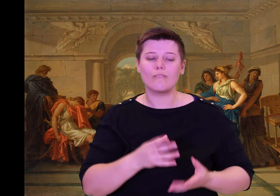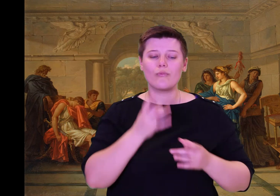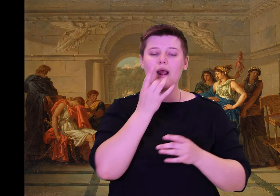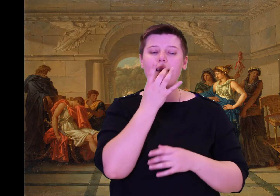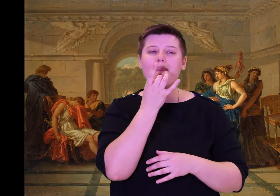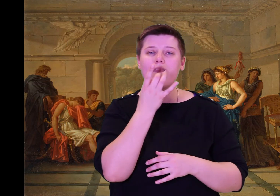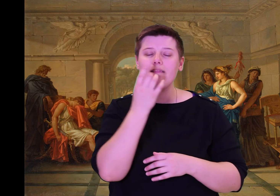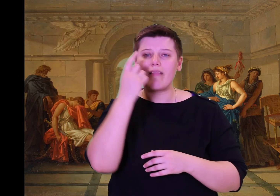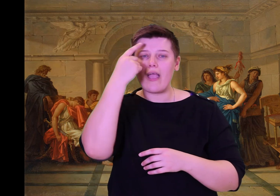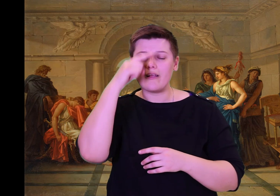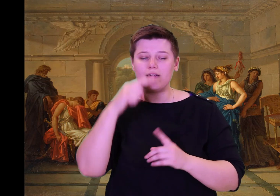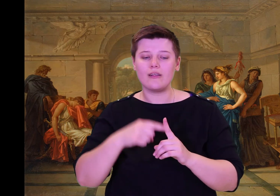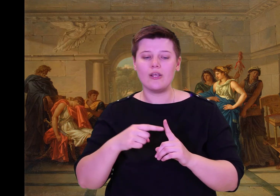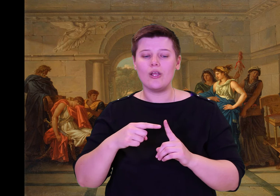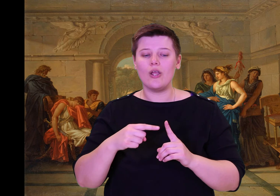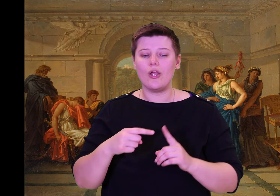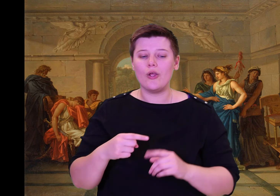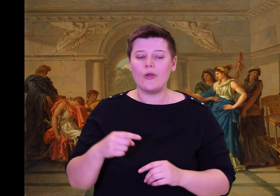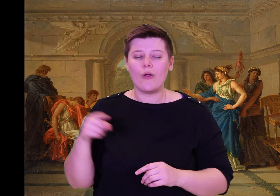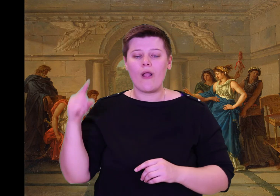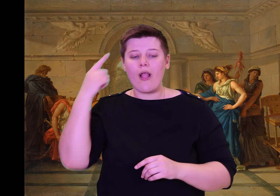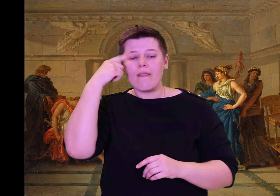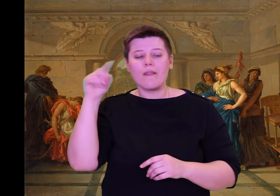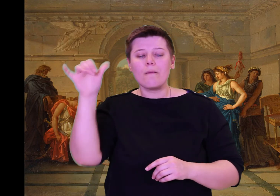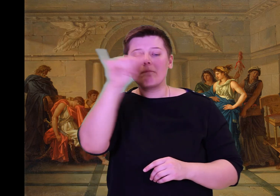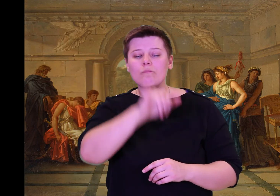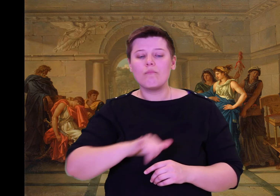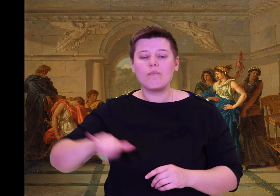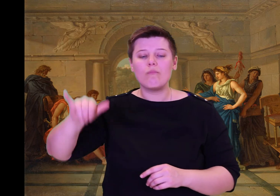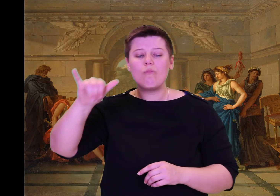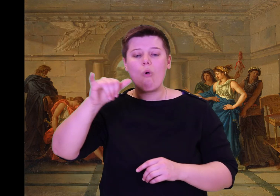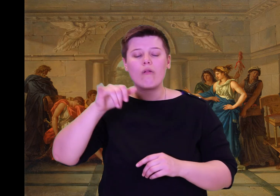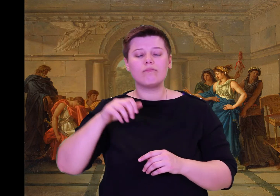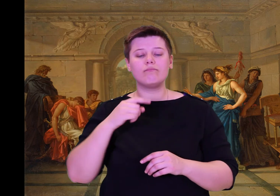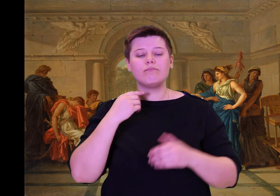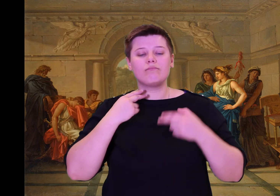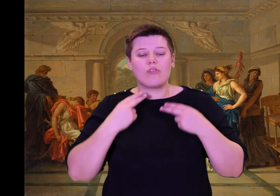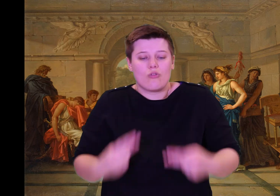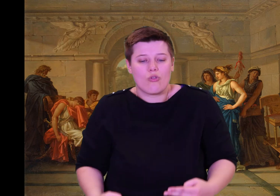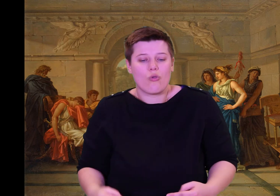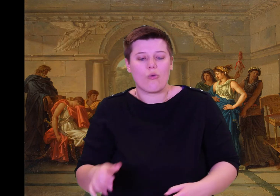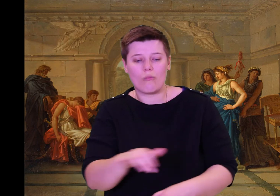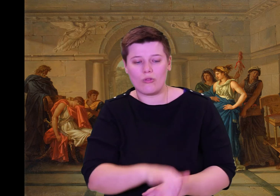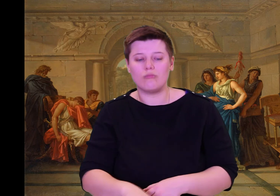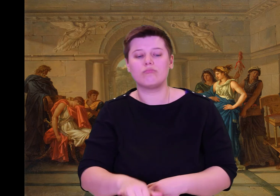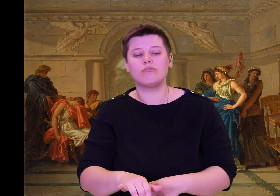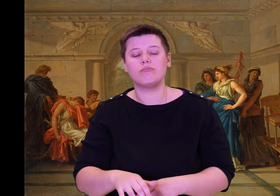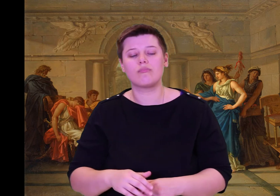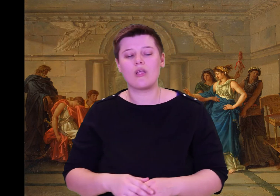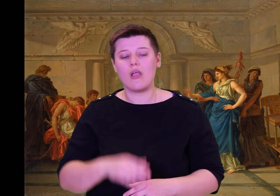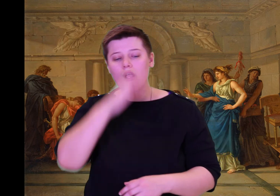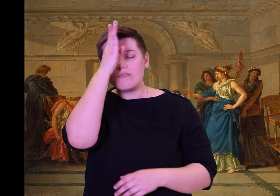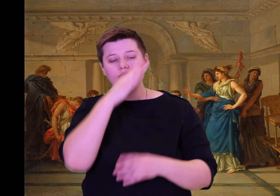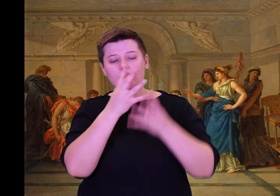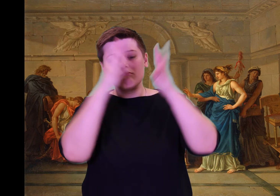He has no ships, no oars, and no companions to help him sail across the wide-backed sea.